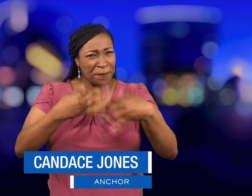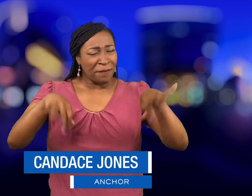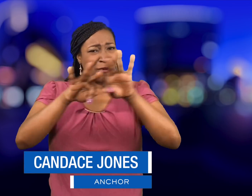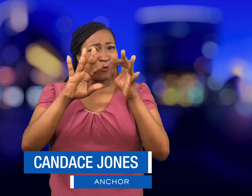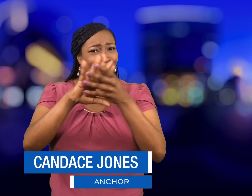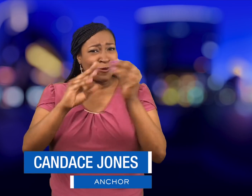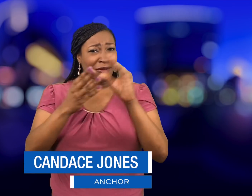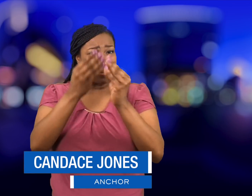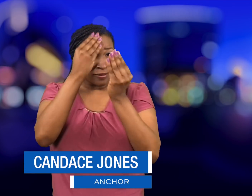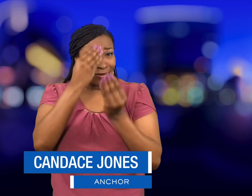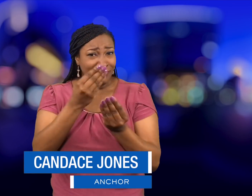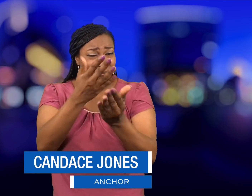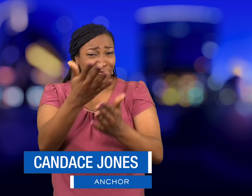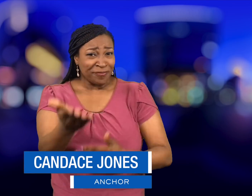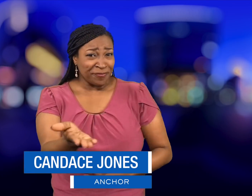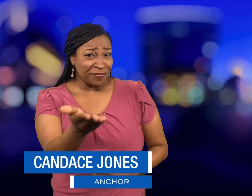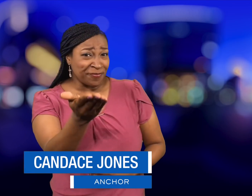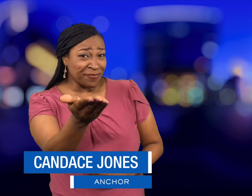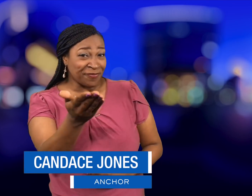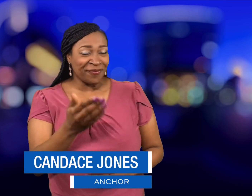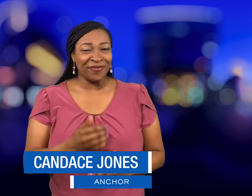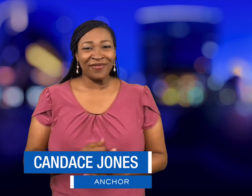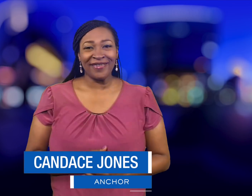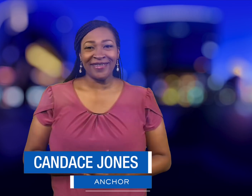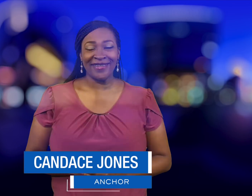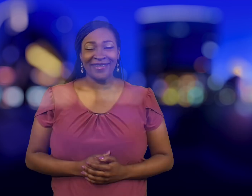Here are your top stories for today.